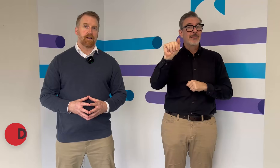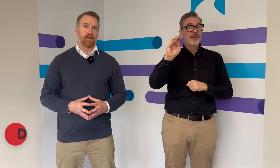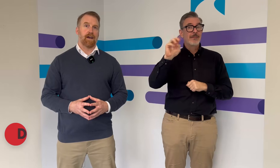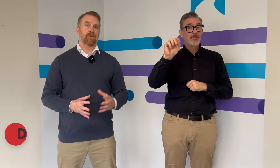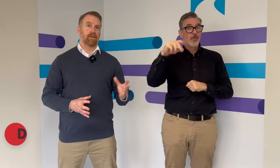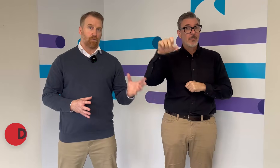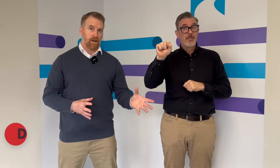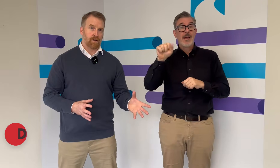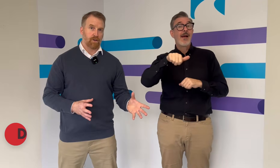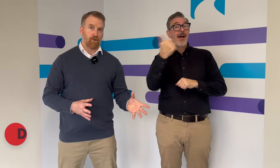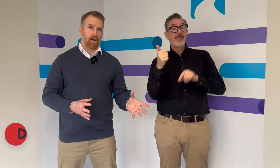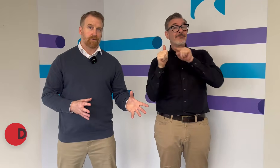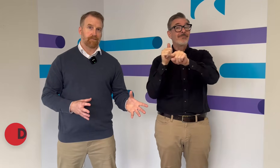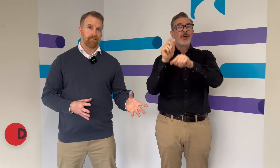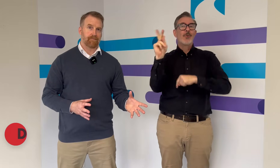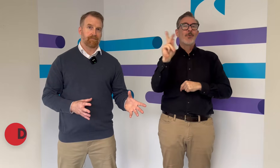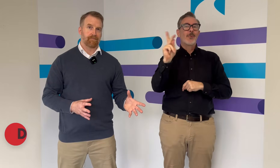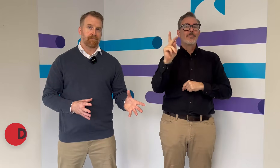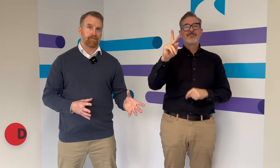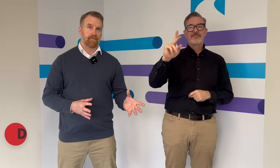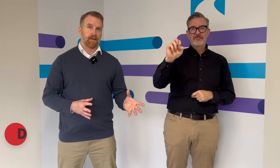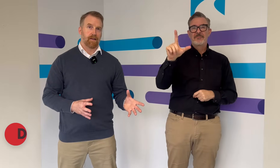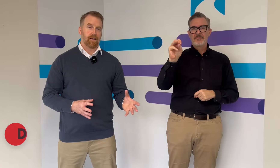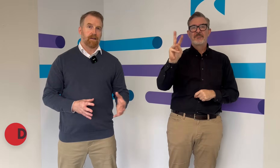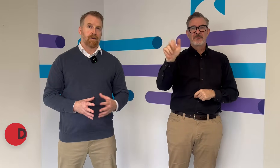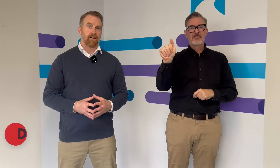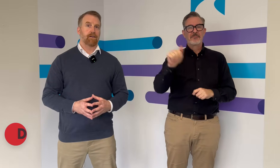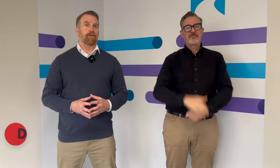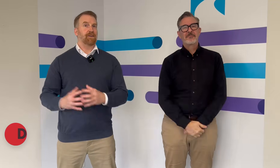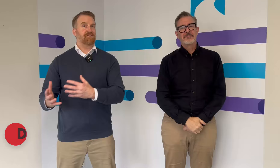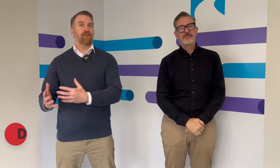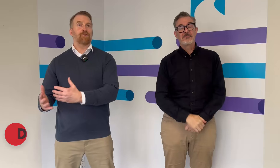One in Kamloops and one in Kelowna.